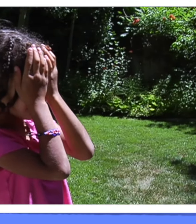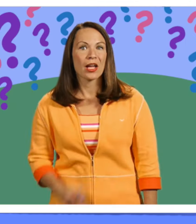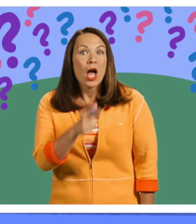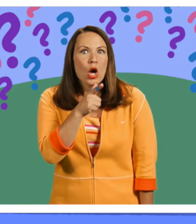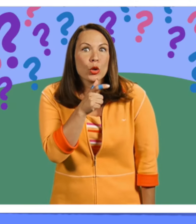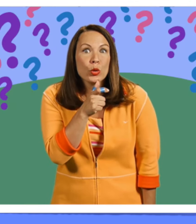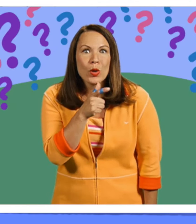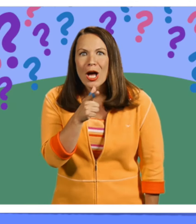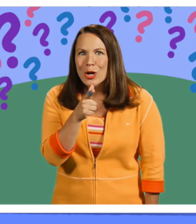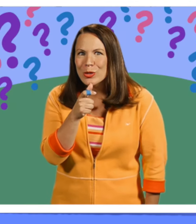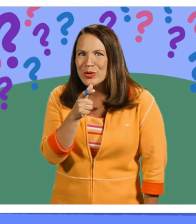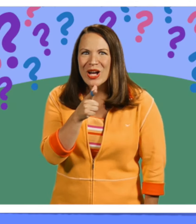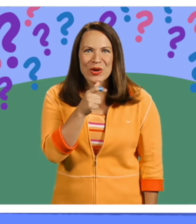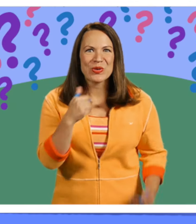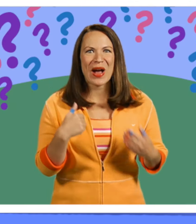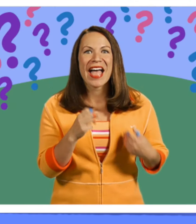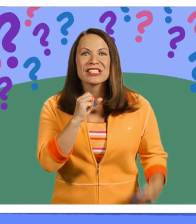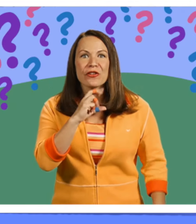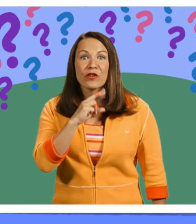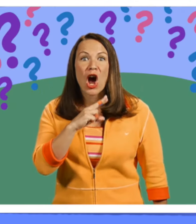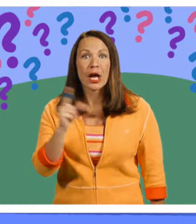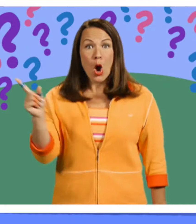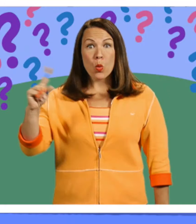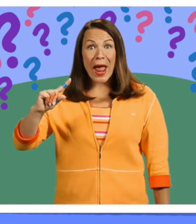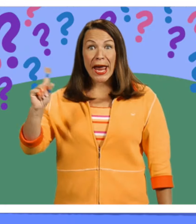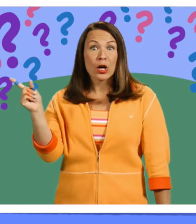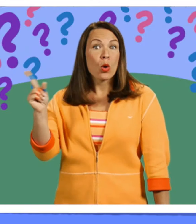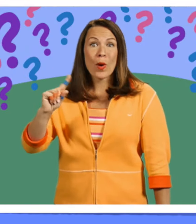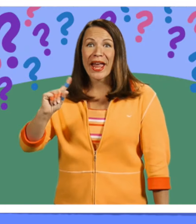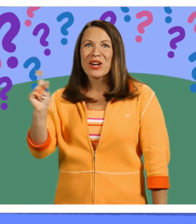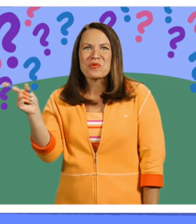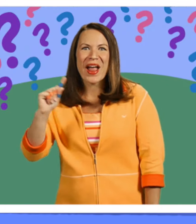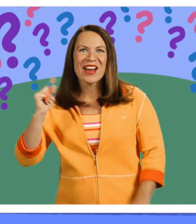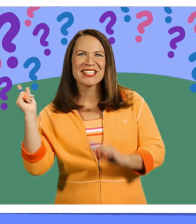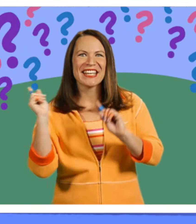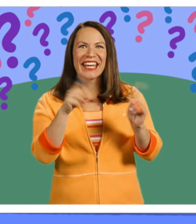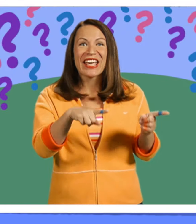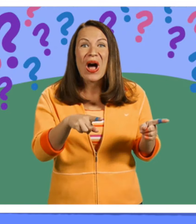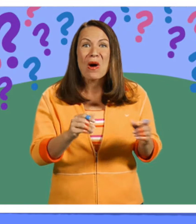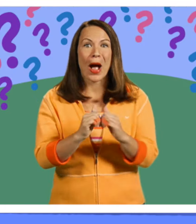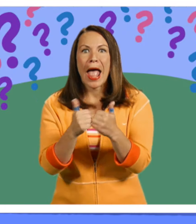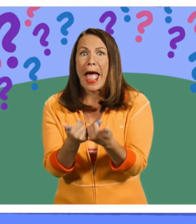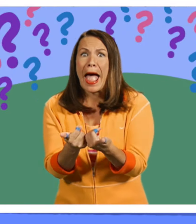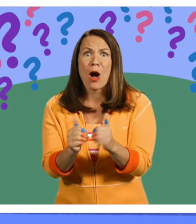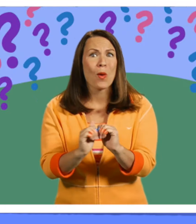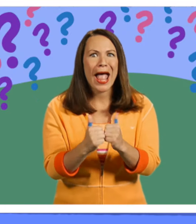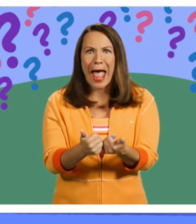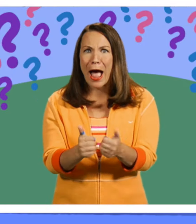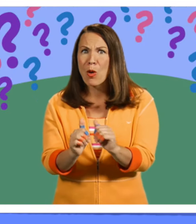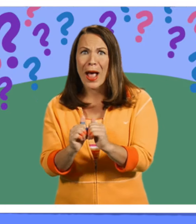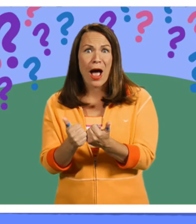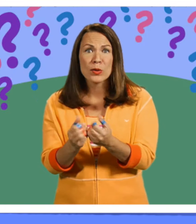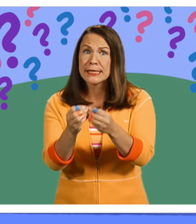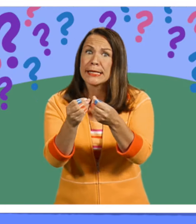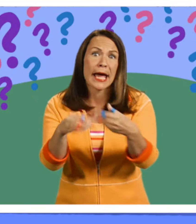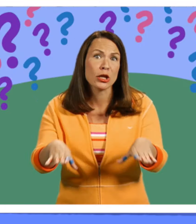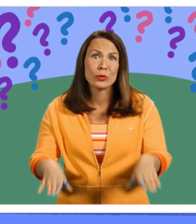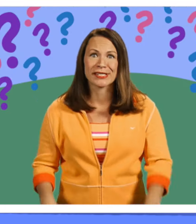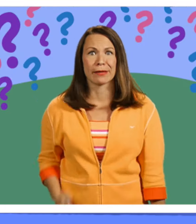Who, Who, Who has the frog? Where, where, where did he go? How, how, how did I lose him?